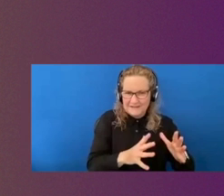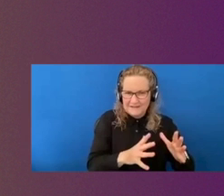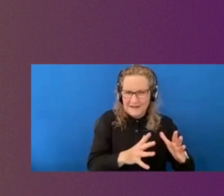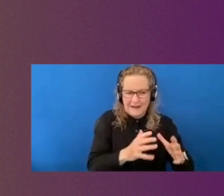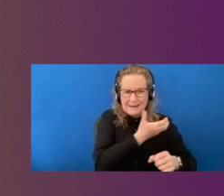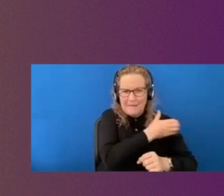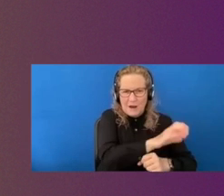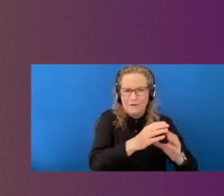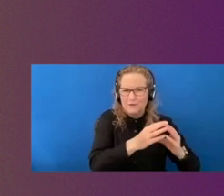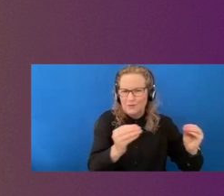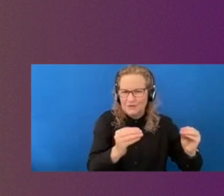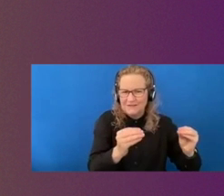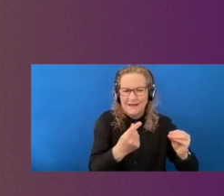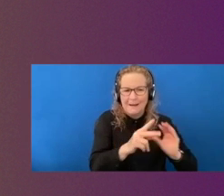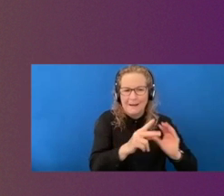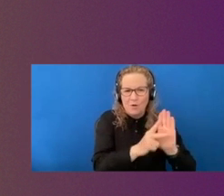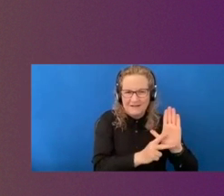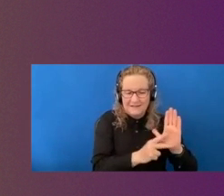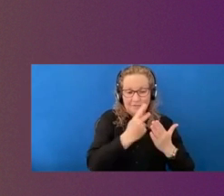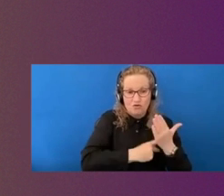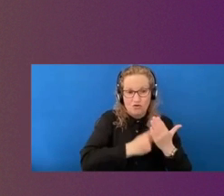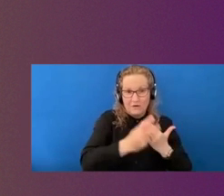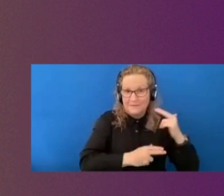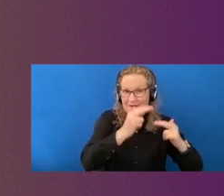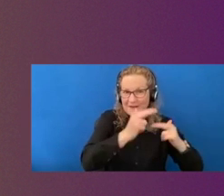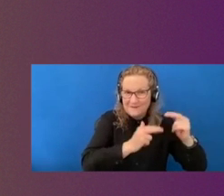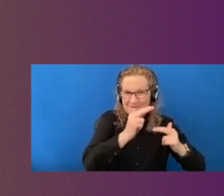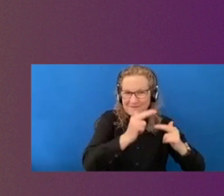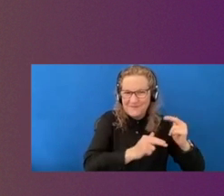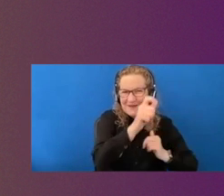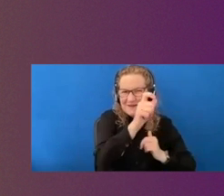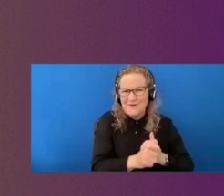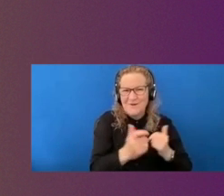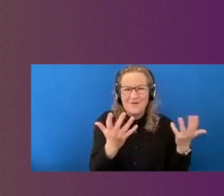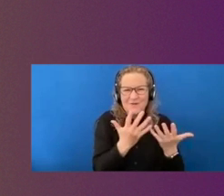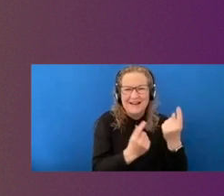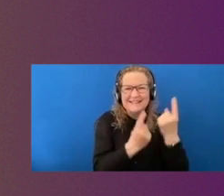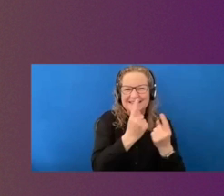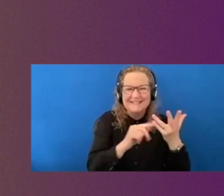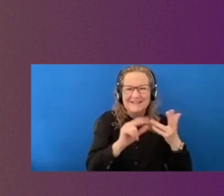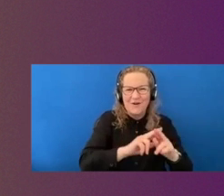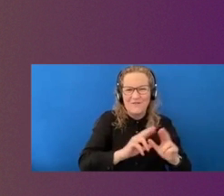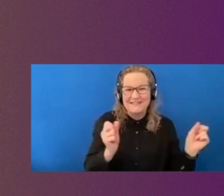and policy and program development officer at the City of Sydney so she's obviously also joining us